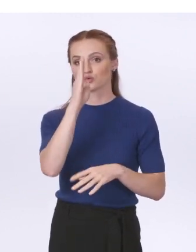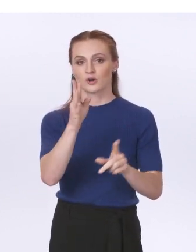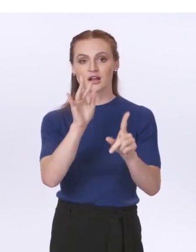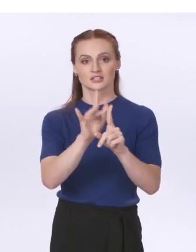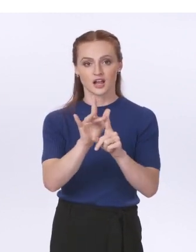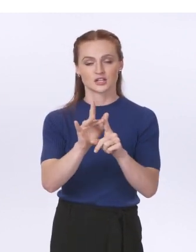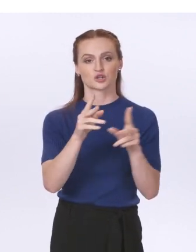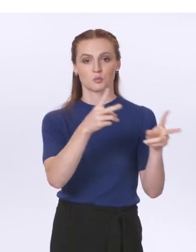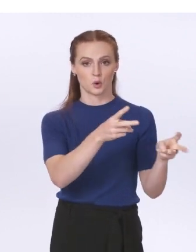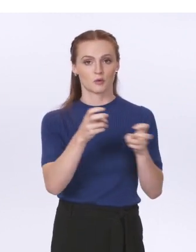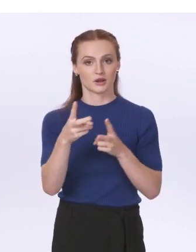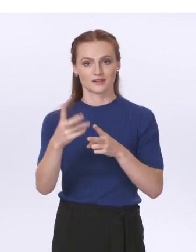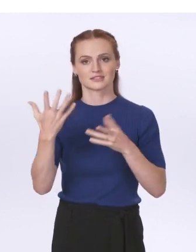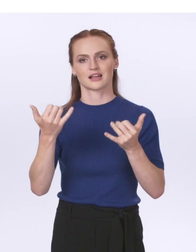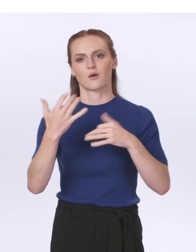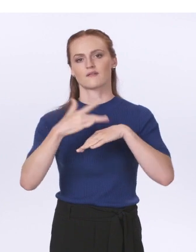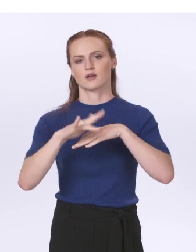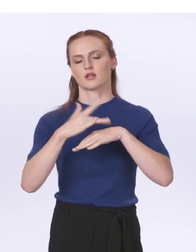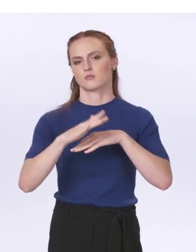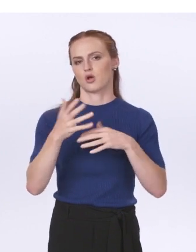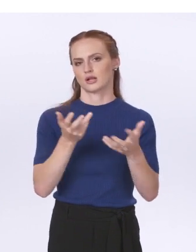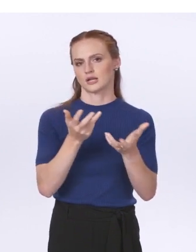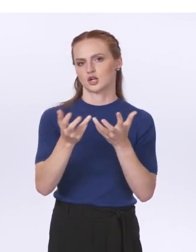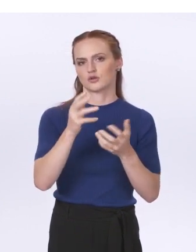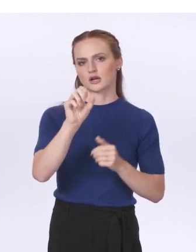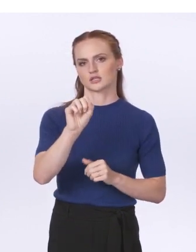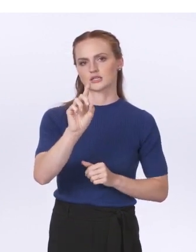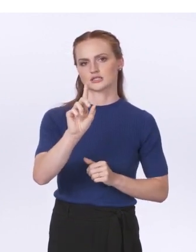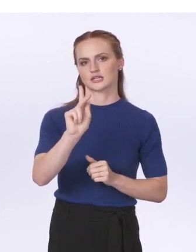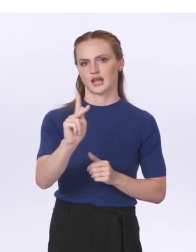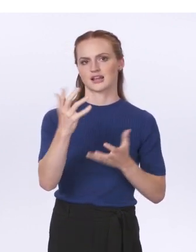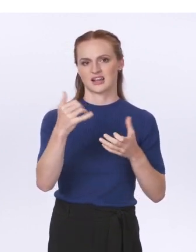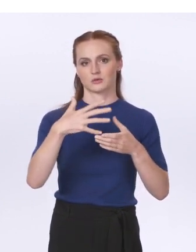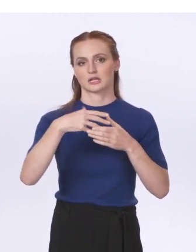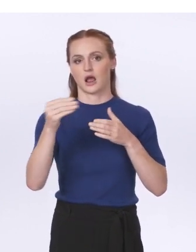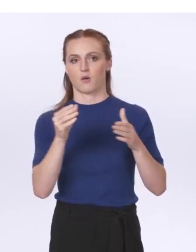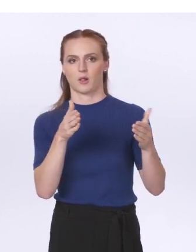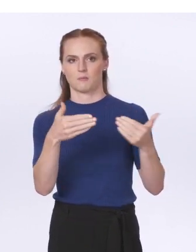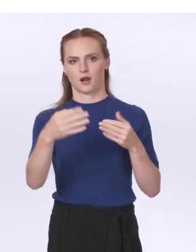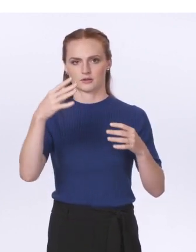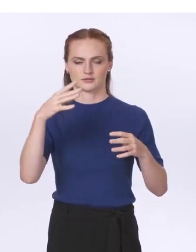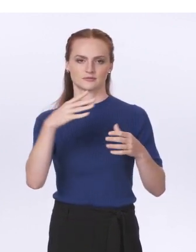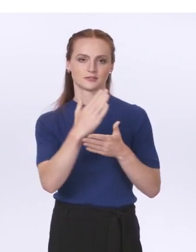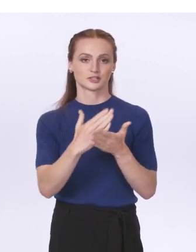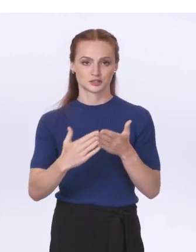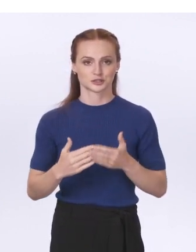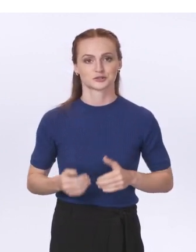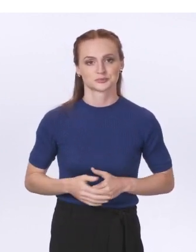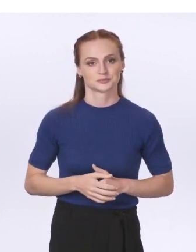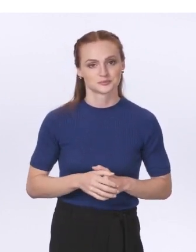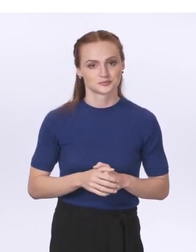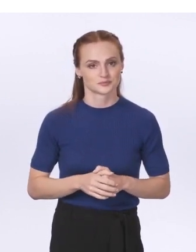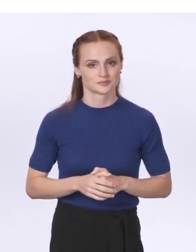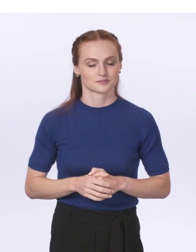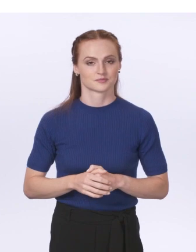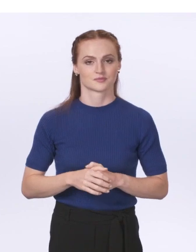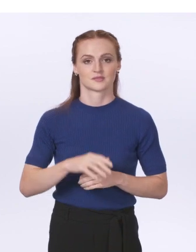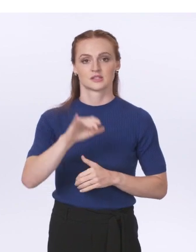available in Interaction SDK as out-of-the-box features. As Jesse will show you later in this talk,